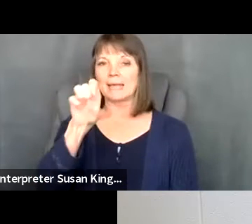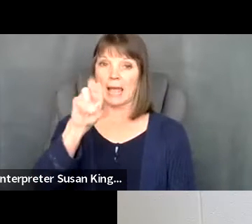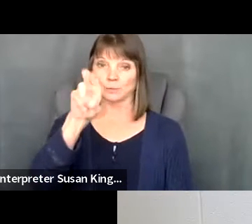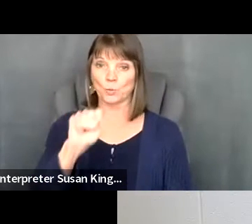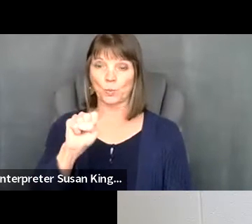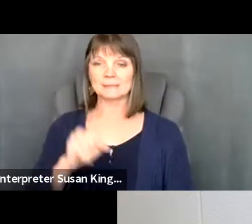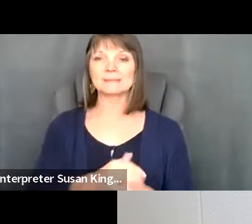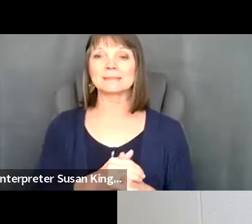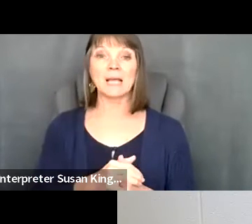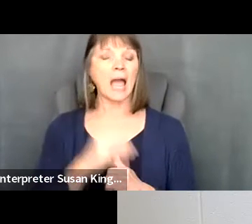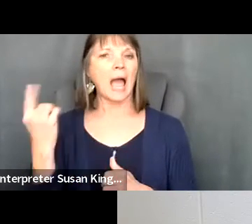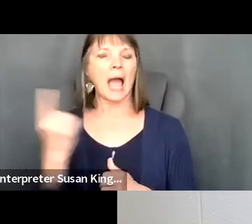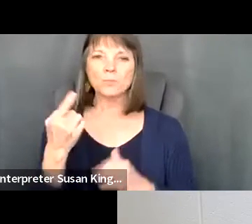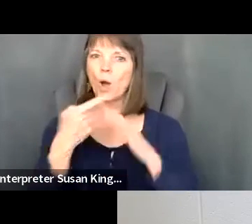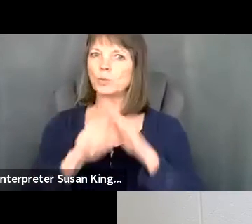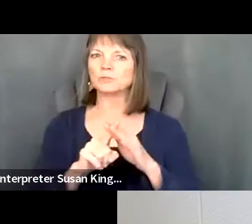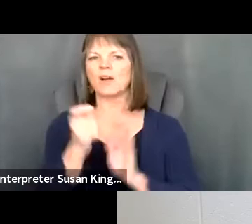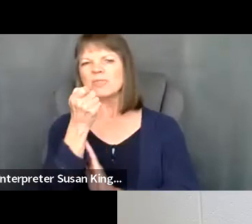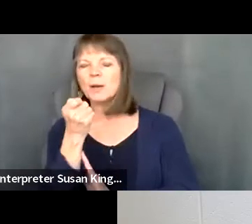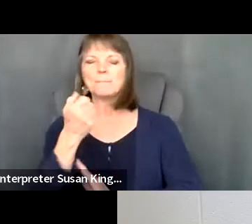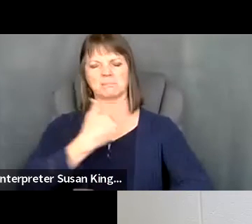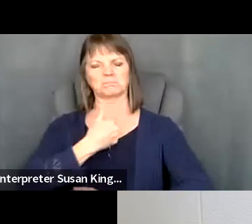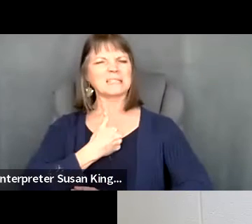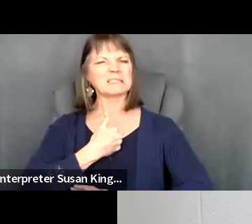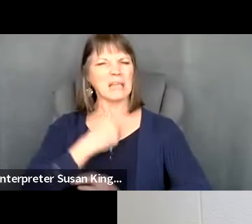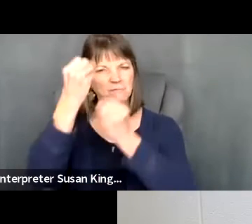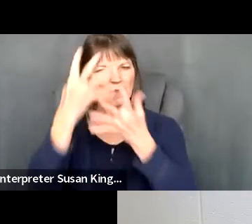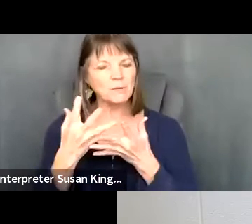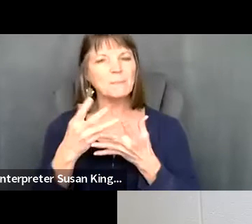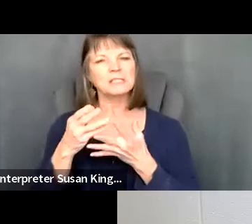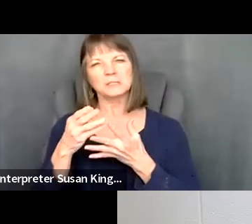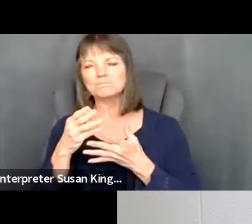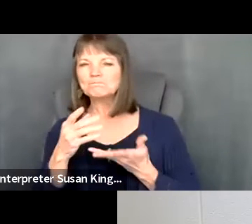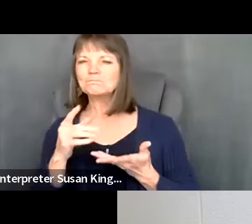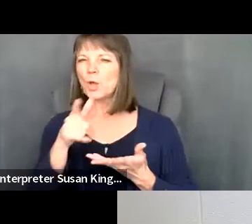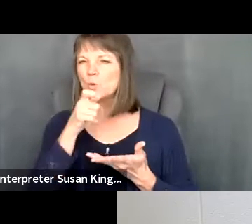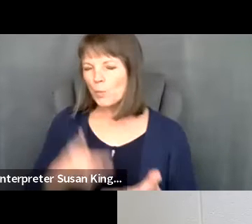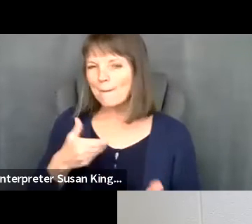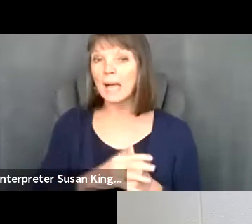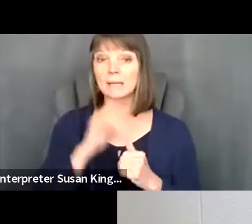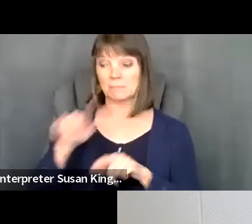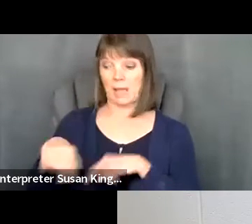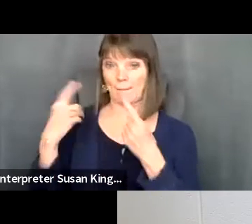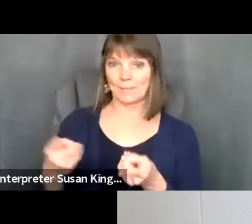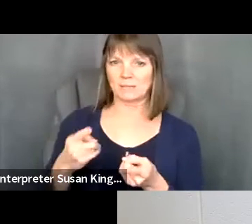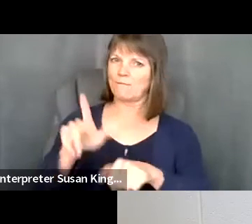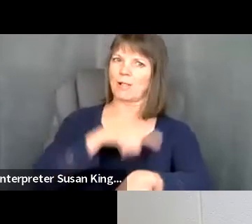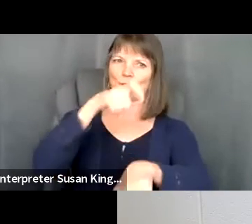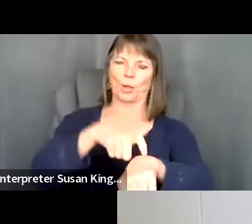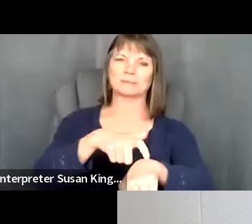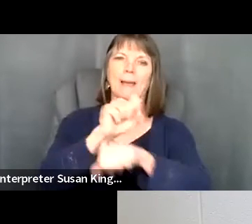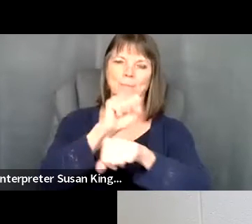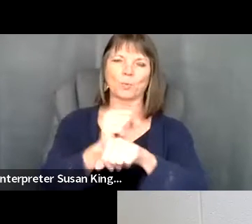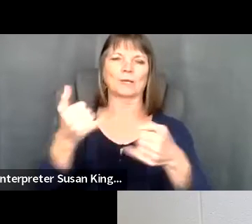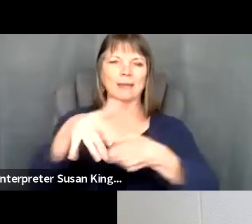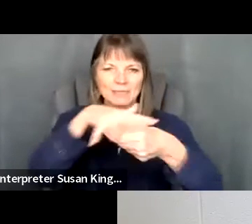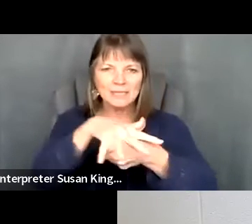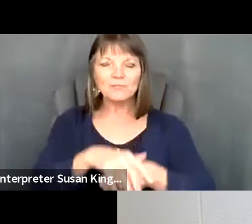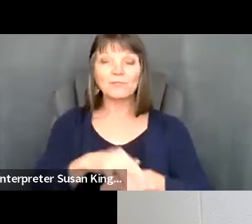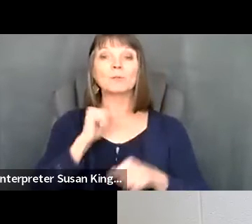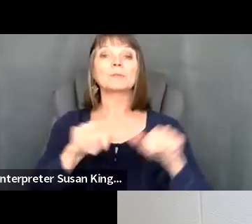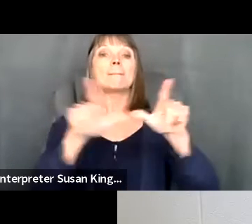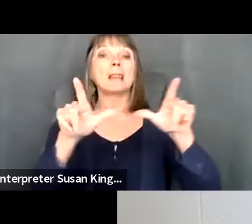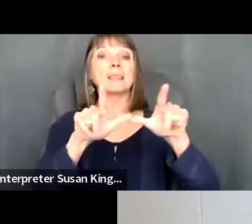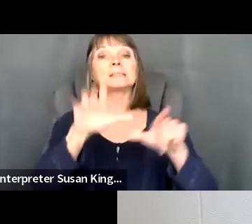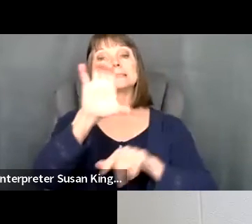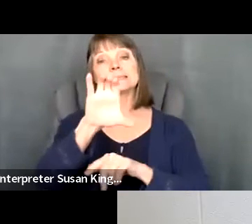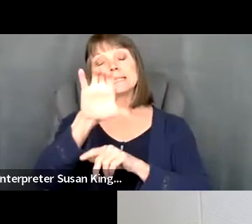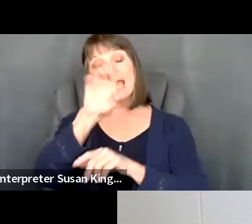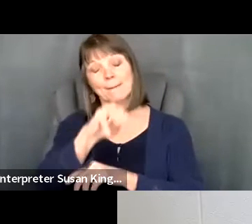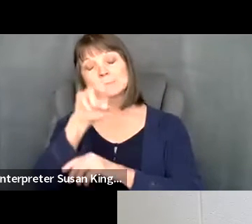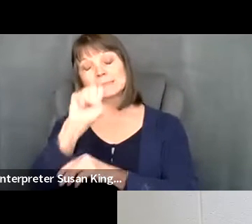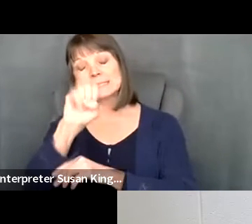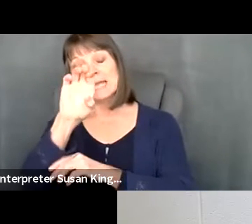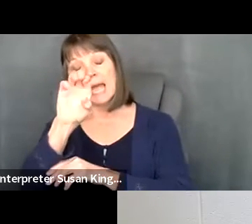Kelly Crosbie: I always start with just a little bit of biography about me. So if you don't know me, you know a little bit about me, I've been in the field for a very long time. I love this field. I'm a licensed, clinical, social worker, and I am a person with lived experience.